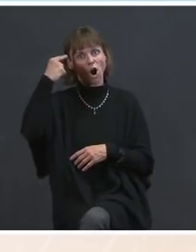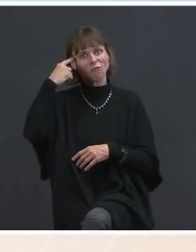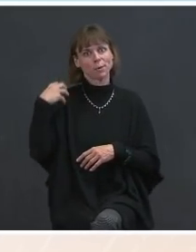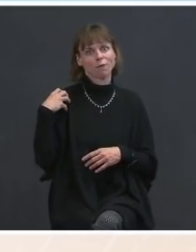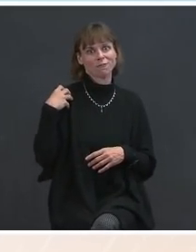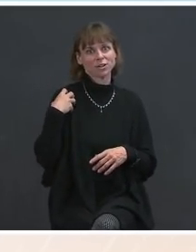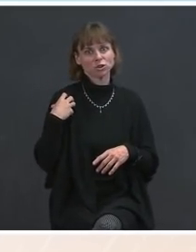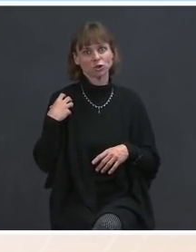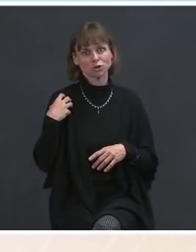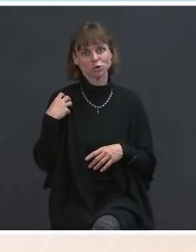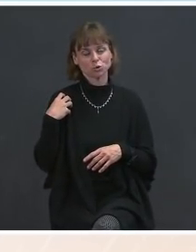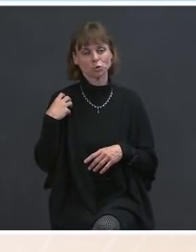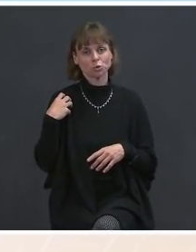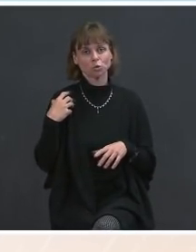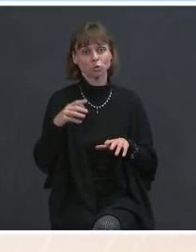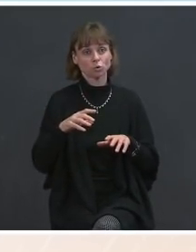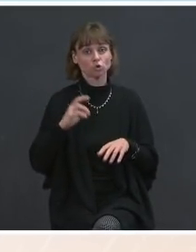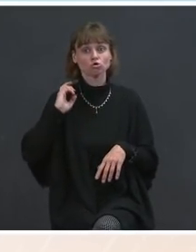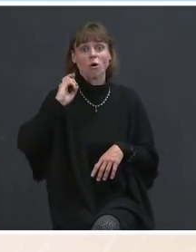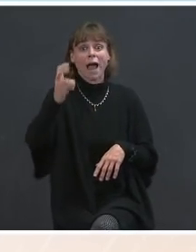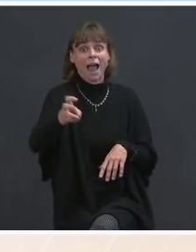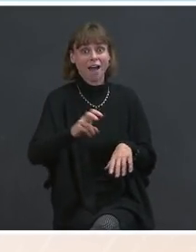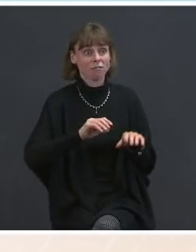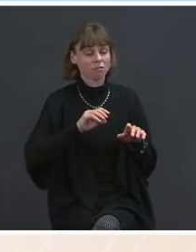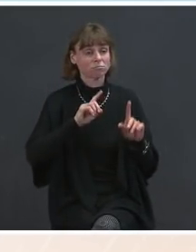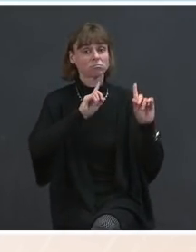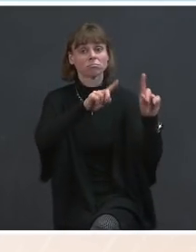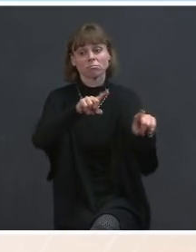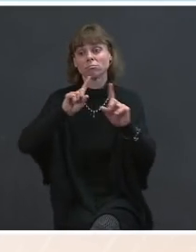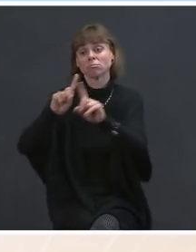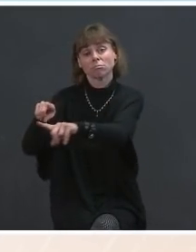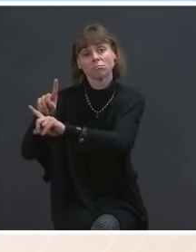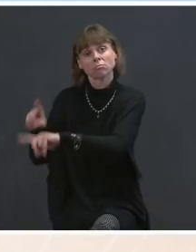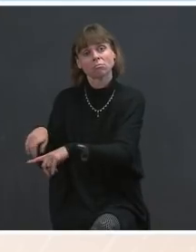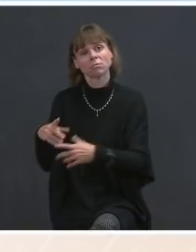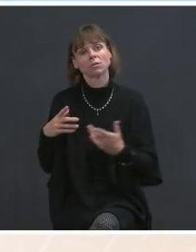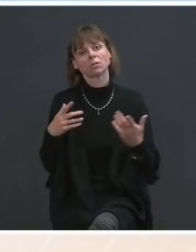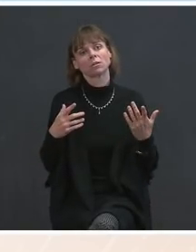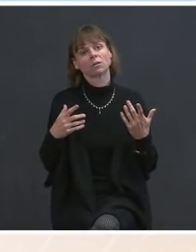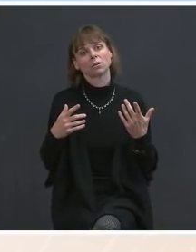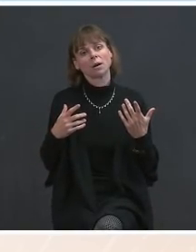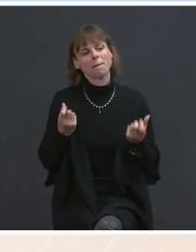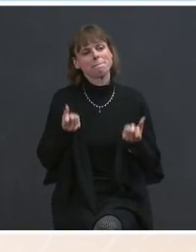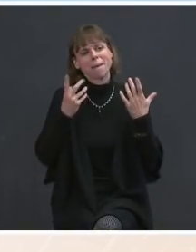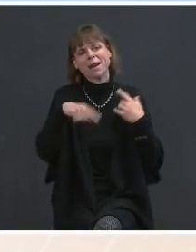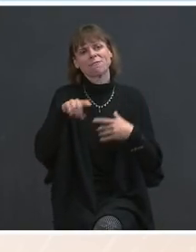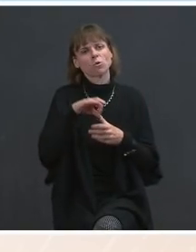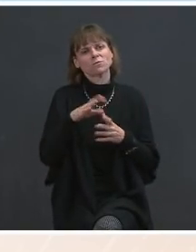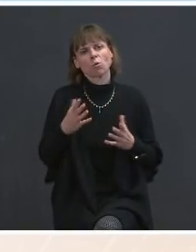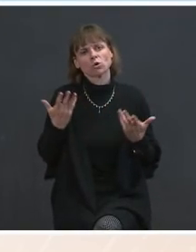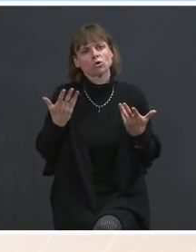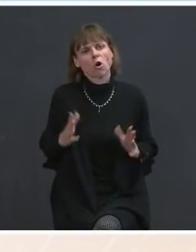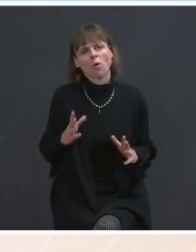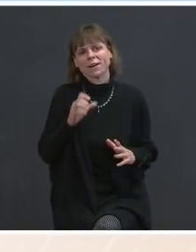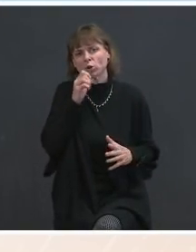that maybe are different than having the face of the people that many of these voters don't trust, being the ones talking to them? Ms. Psaki: I don't mean to cut you off,